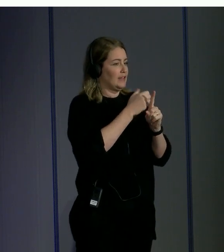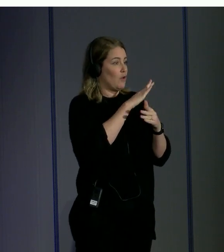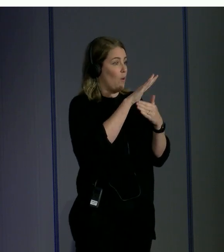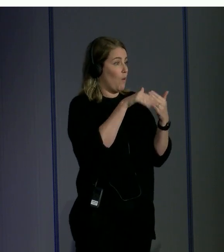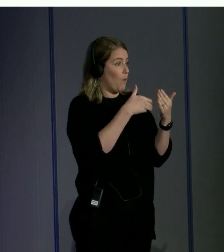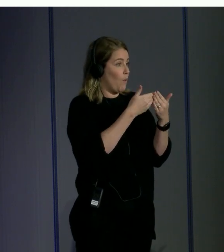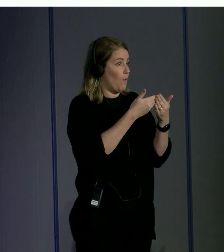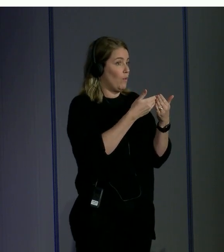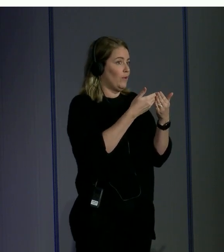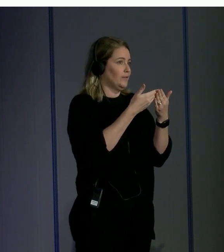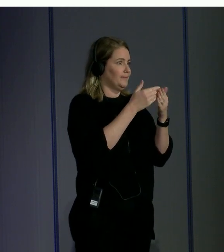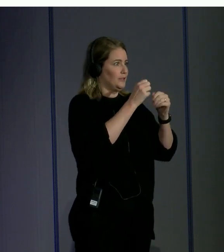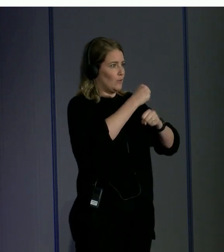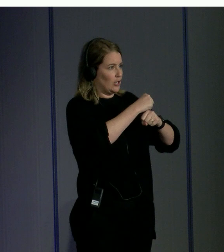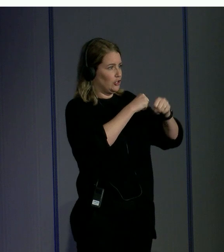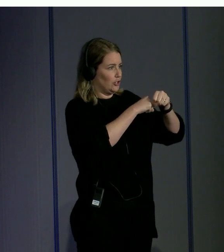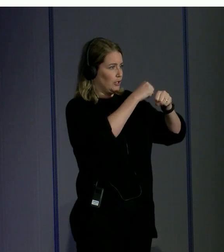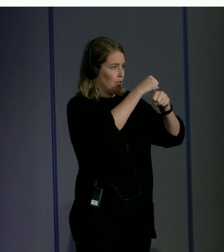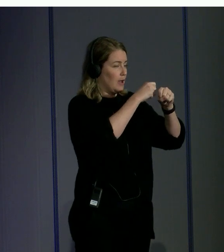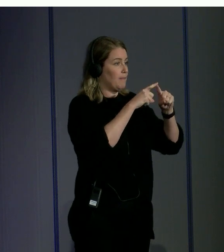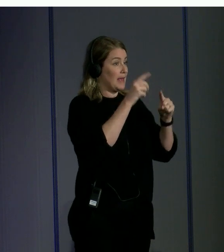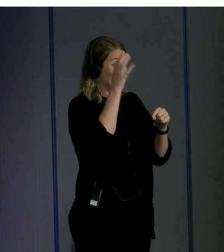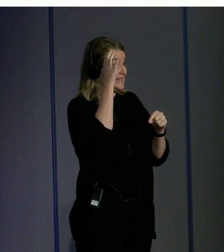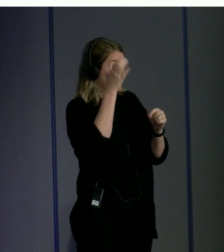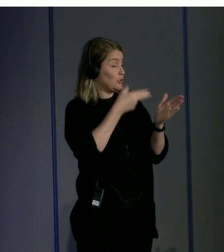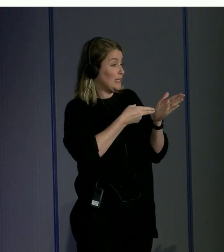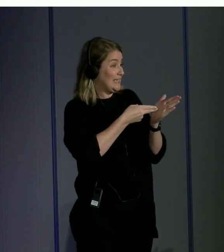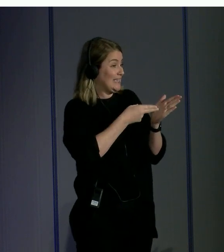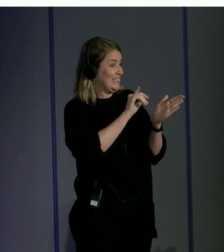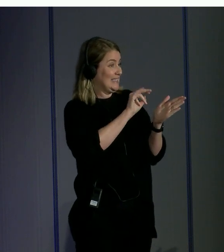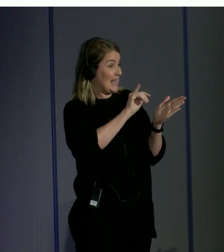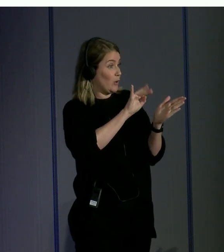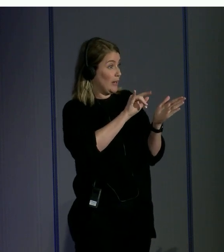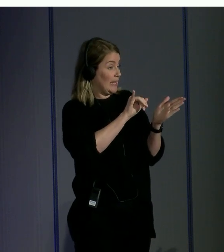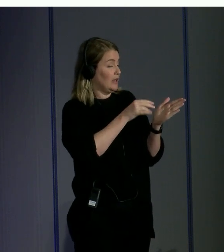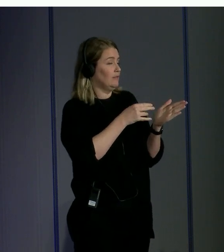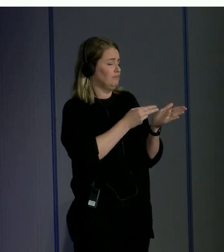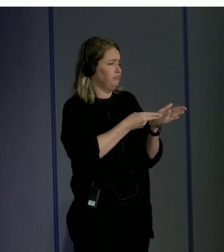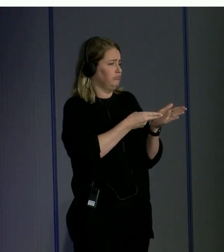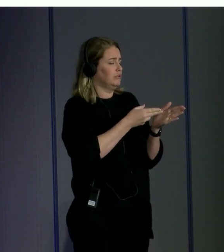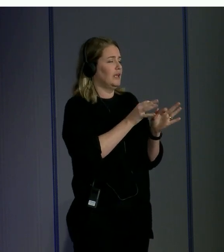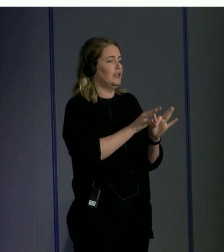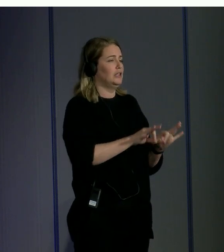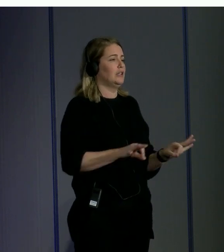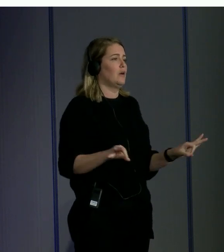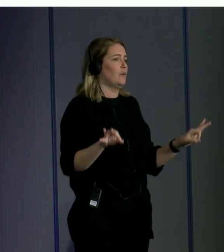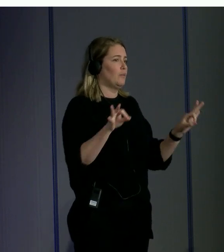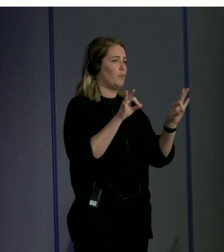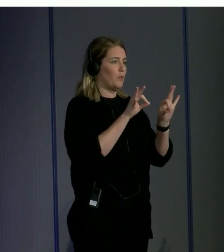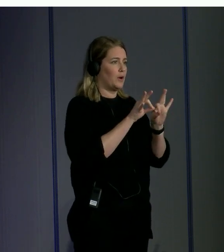The things that you're building, but conceptual integrity is really, really important to the